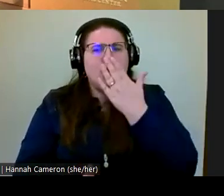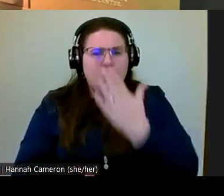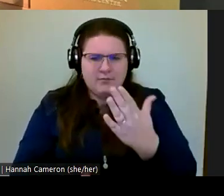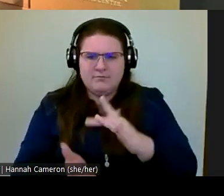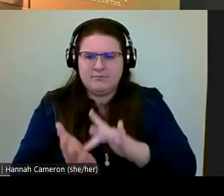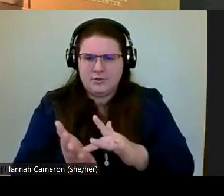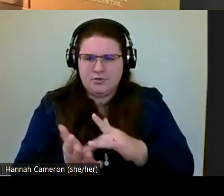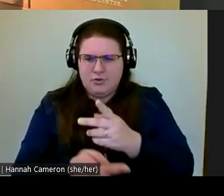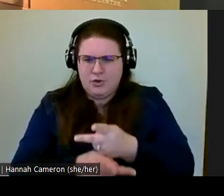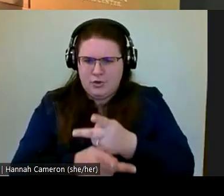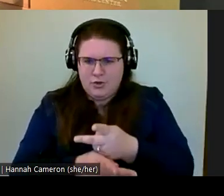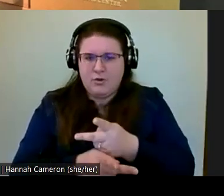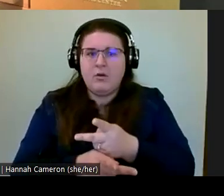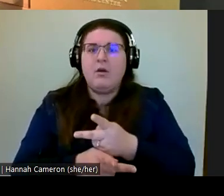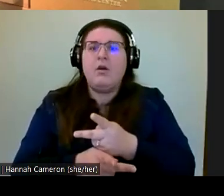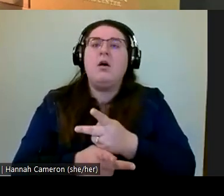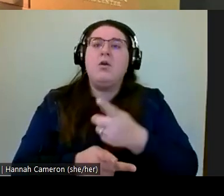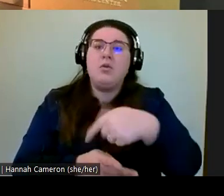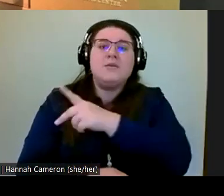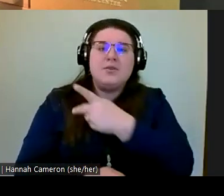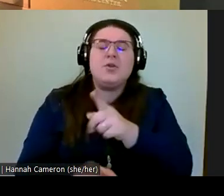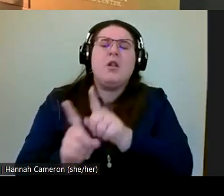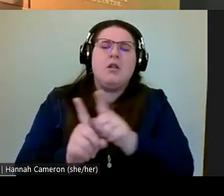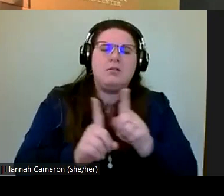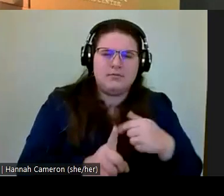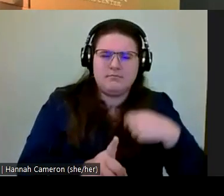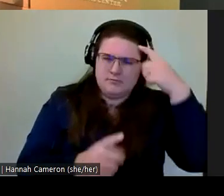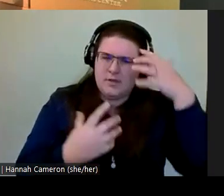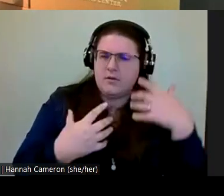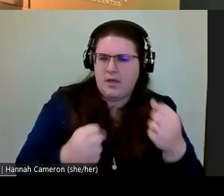problems you know that's not something that we really appreciated when I was in training that